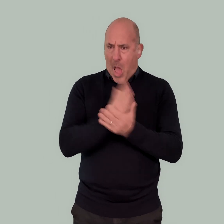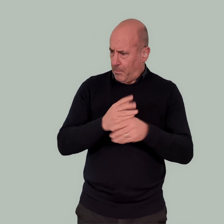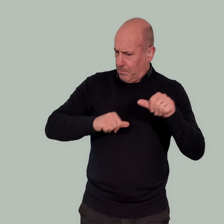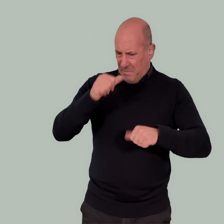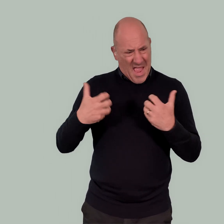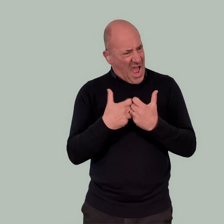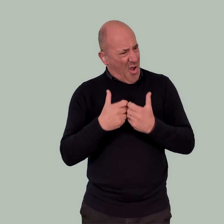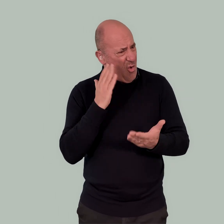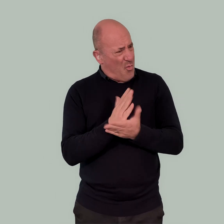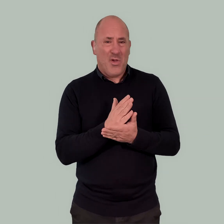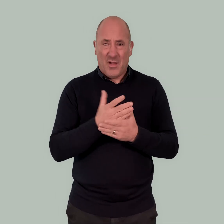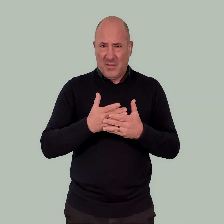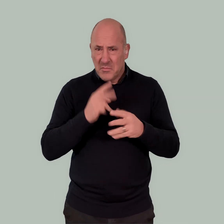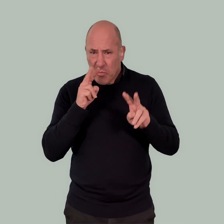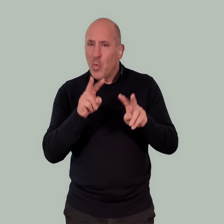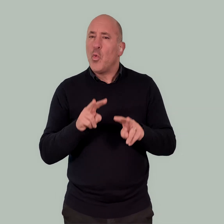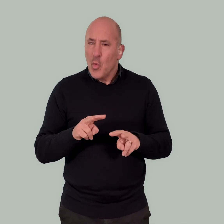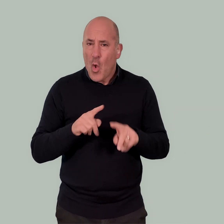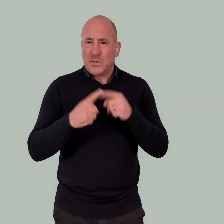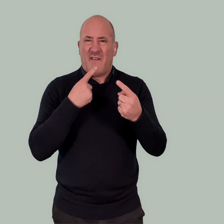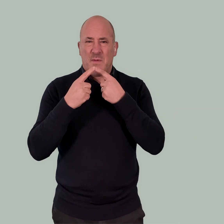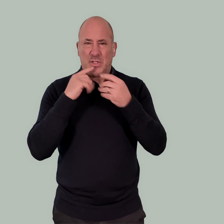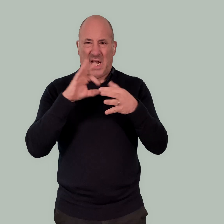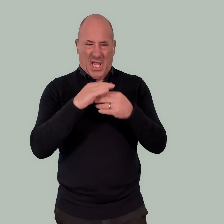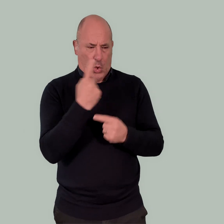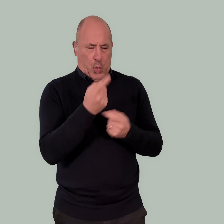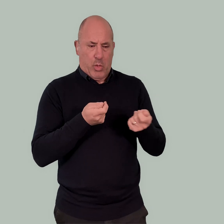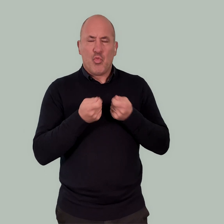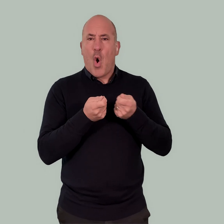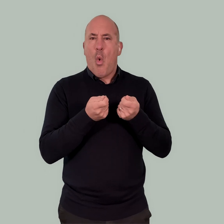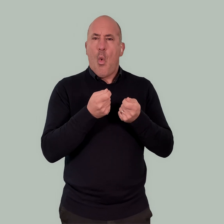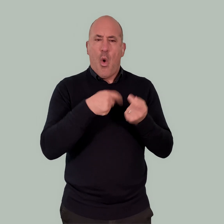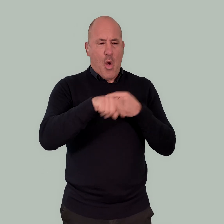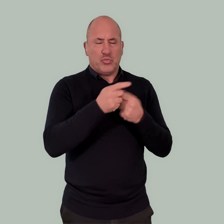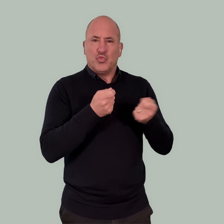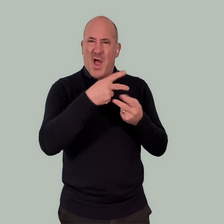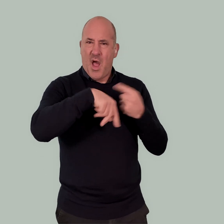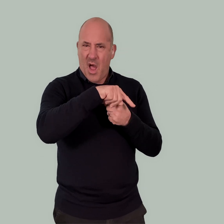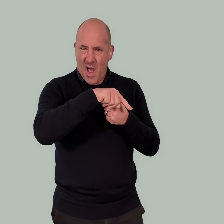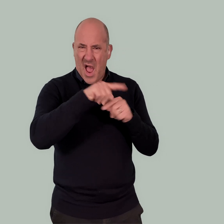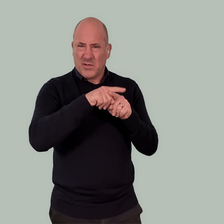how it will operate in practice and information about the Co-Chairs